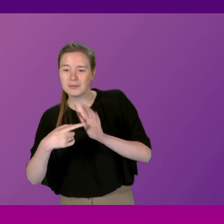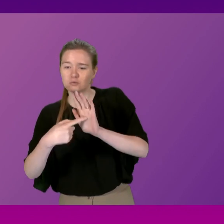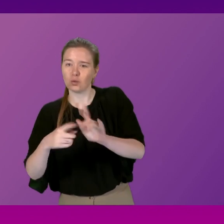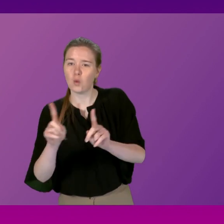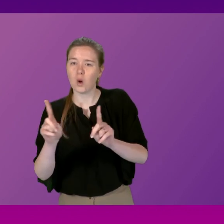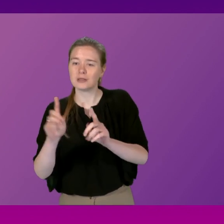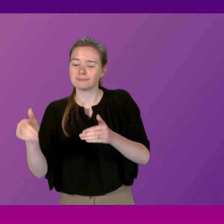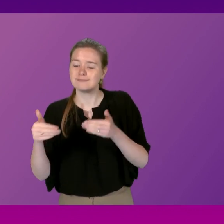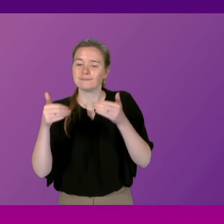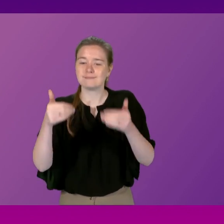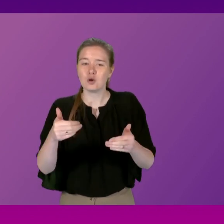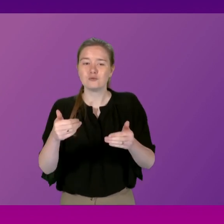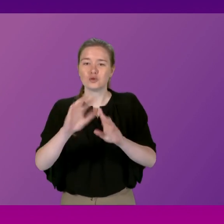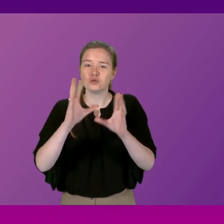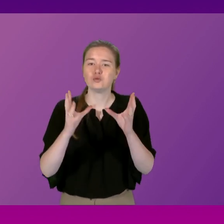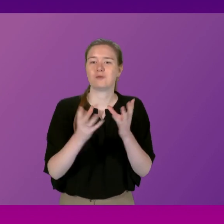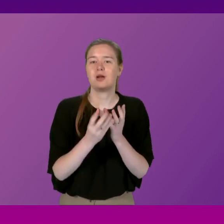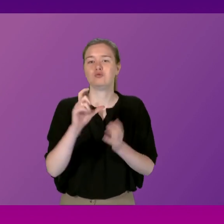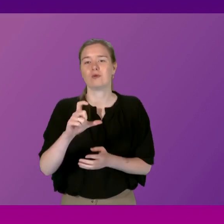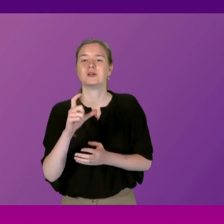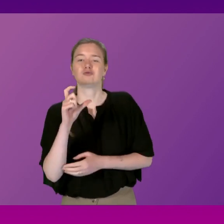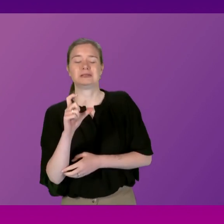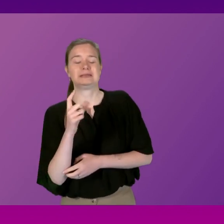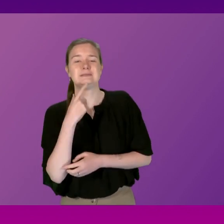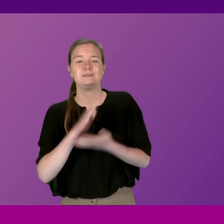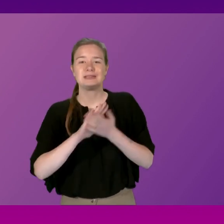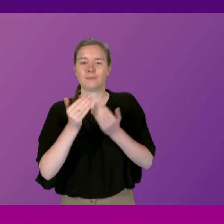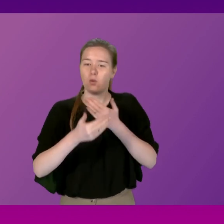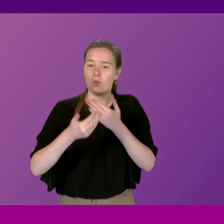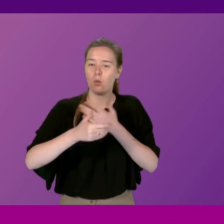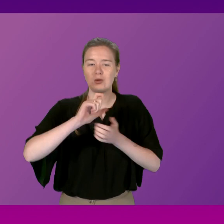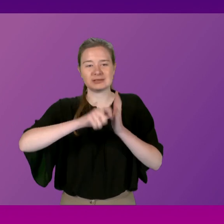legacy benefits to universal credit has resulted in more and more disabled people being subject